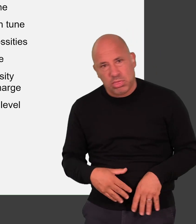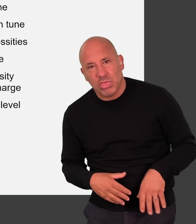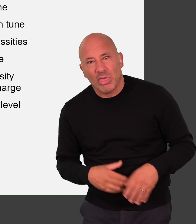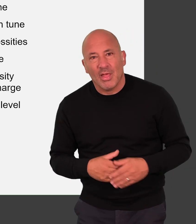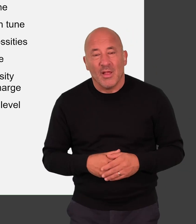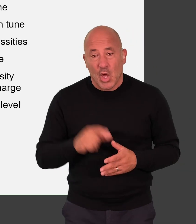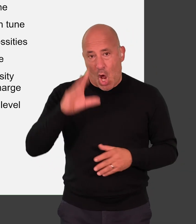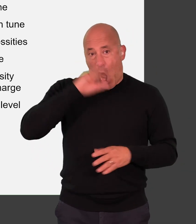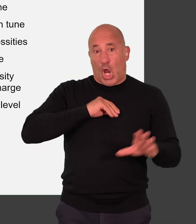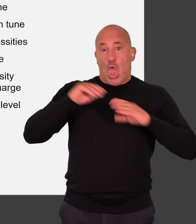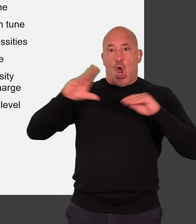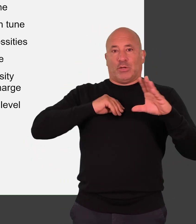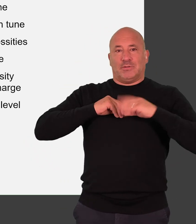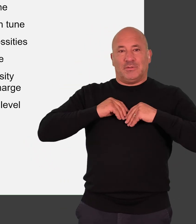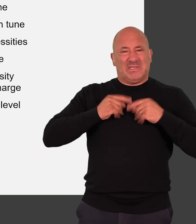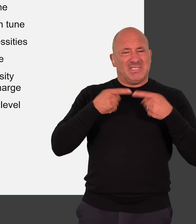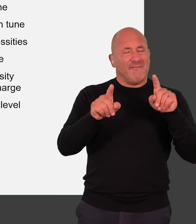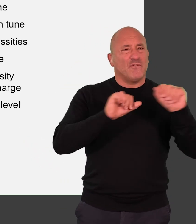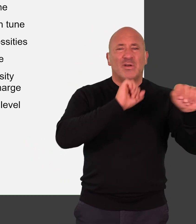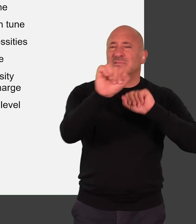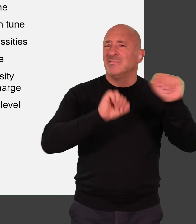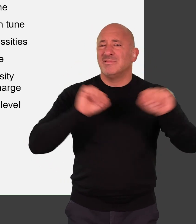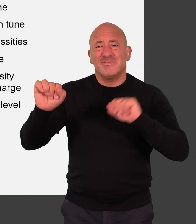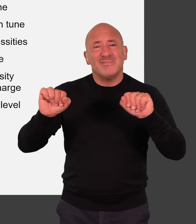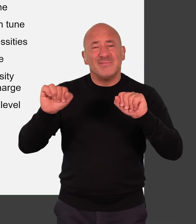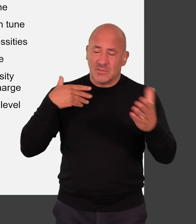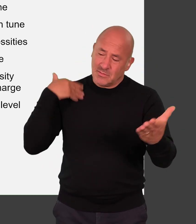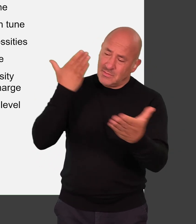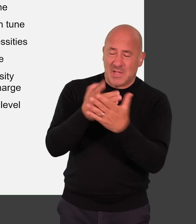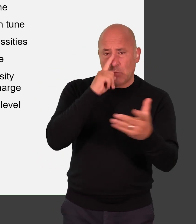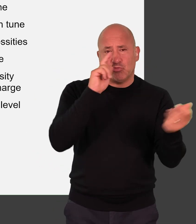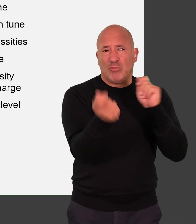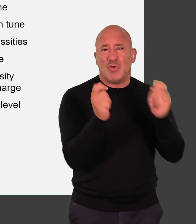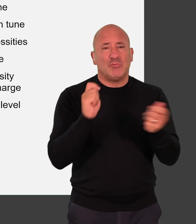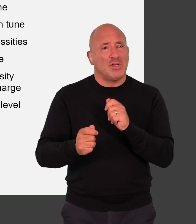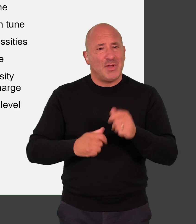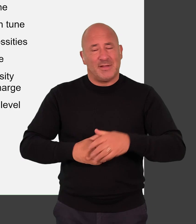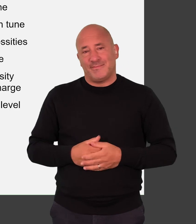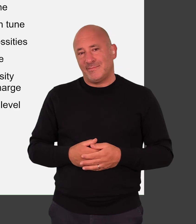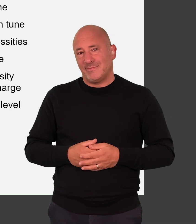The alert levels are different for different people and may change over time –